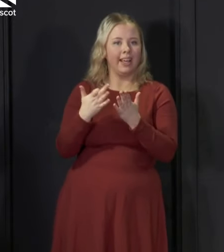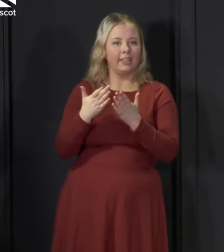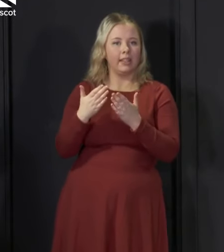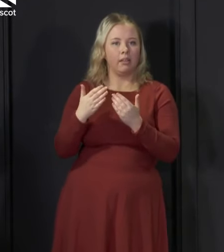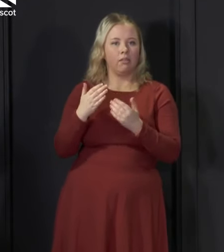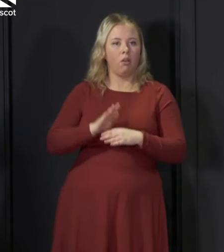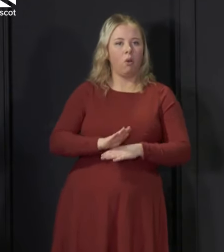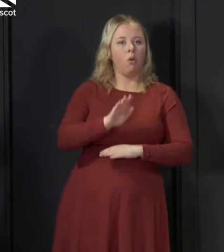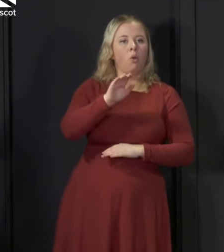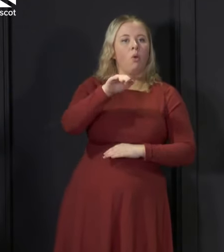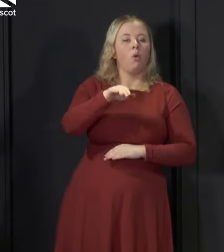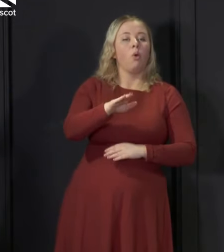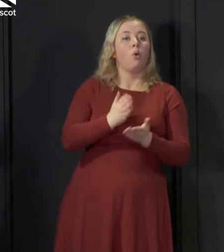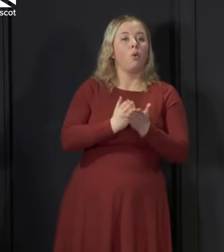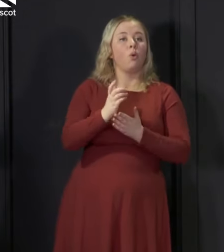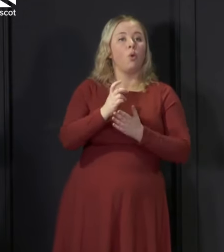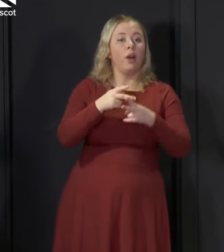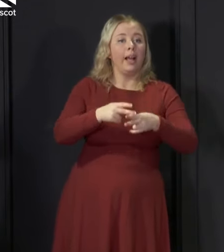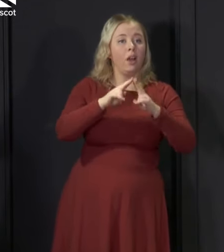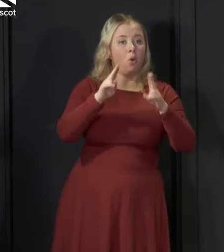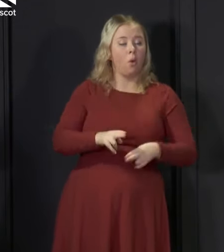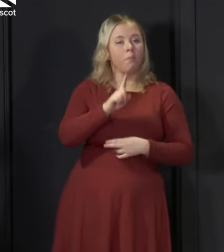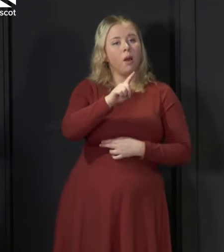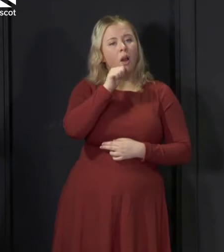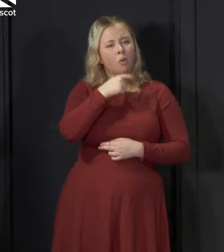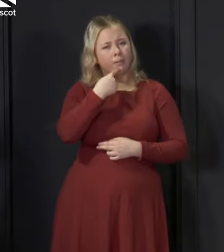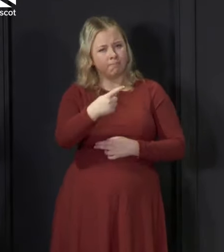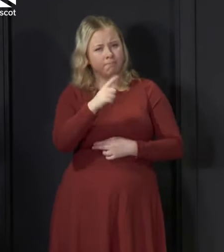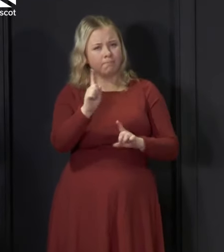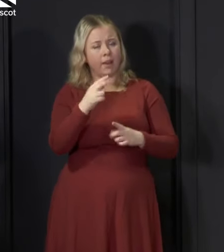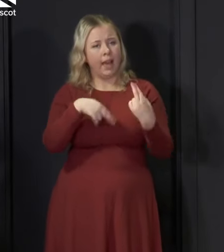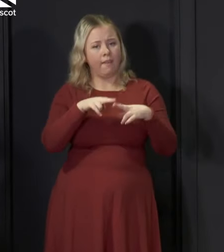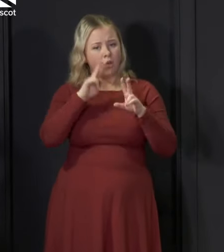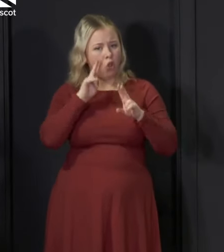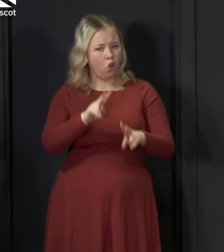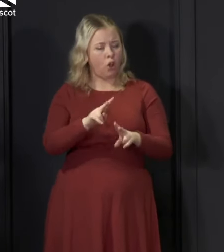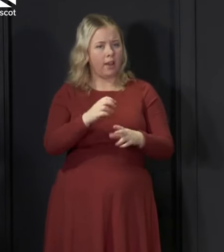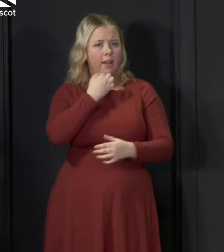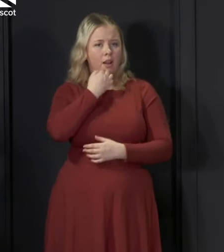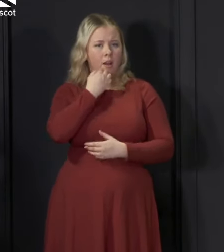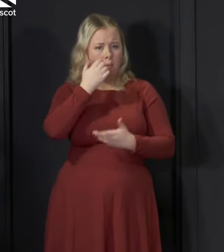homes, but what I would say is that if we look at the figures that are emerging from